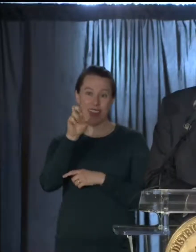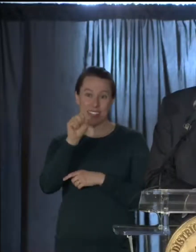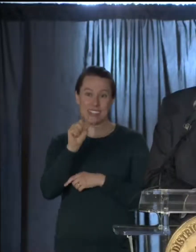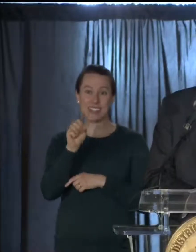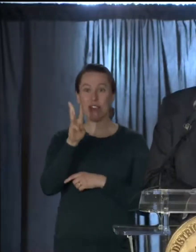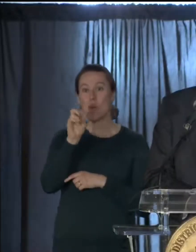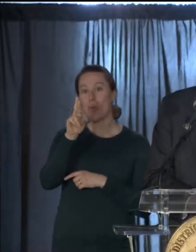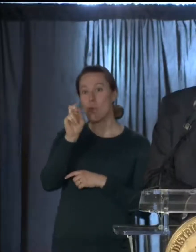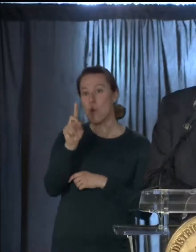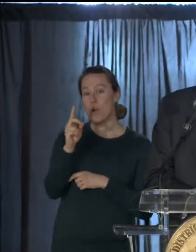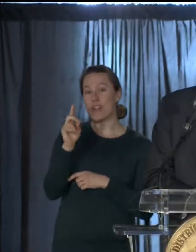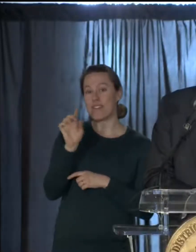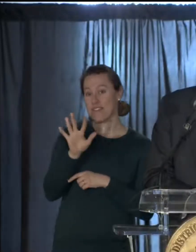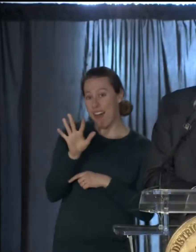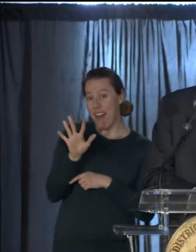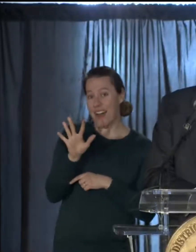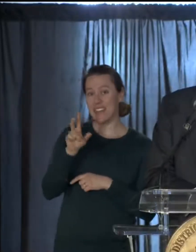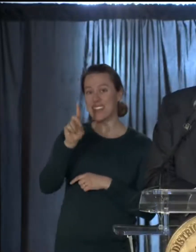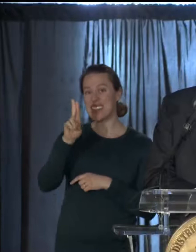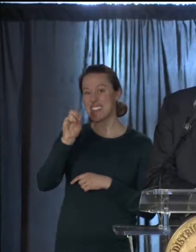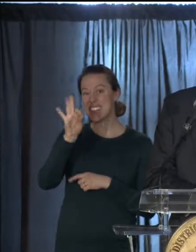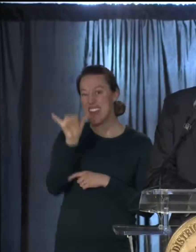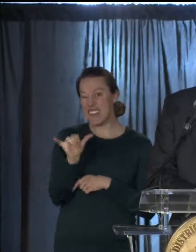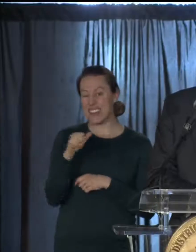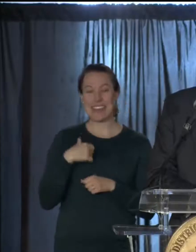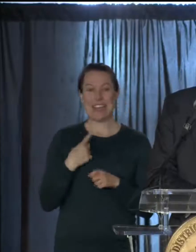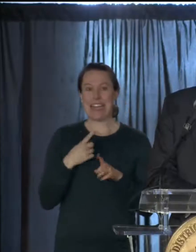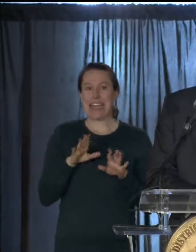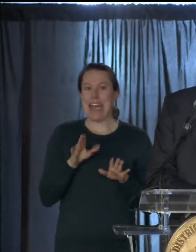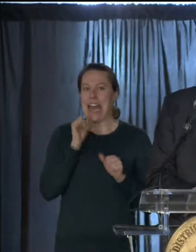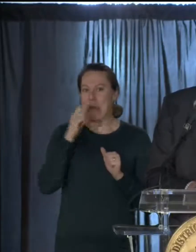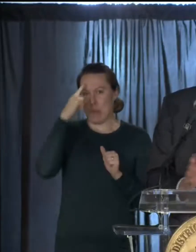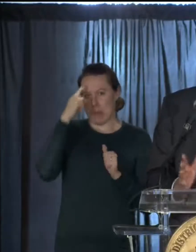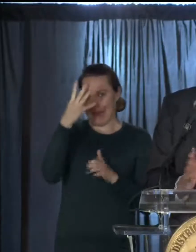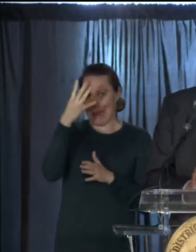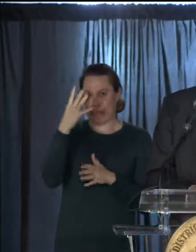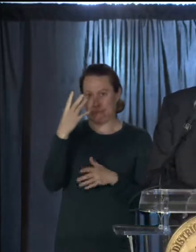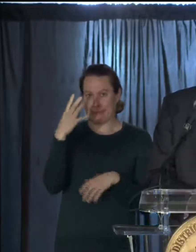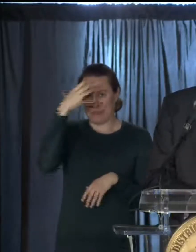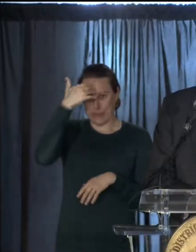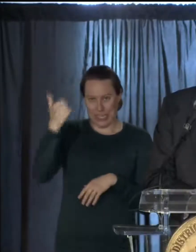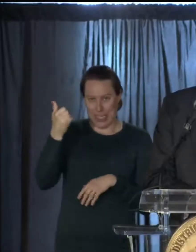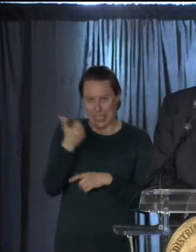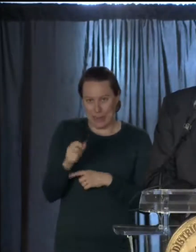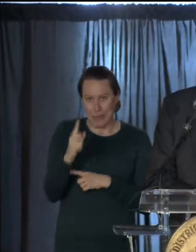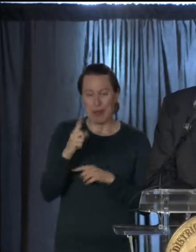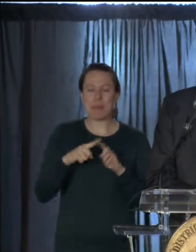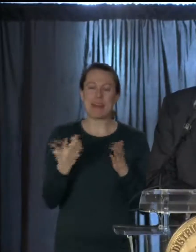KENYAN MCDUFFIE. I DON'T BELIEVE I MISSED ANYONE SO I WANT TO THANK MY COLLEAGUES FOR BEING HERE AND I ALSO WANT